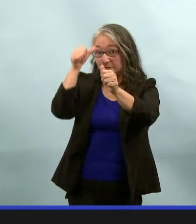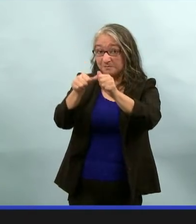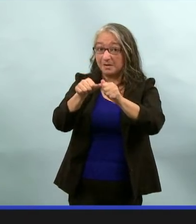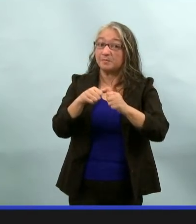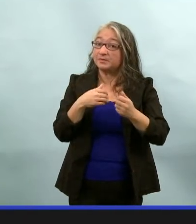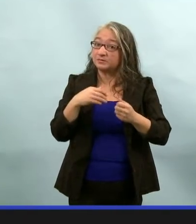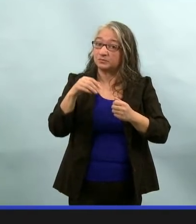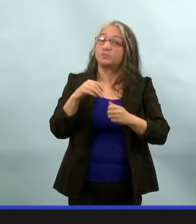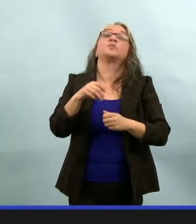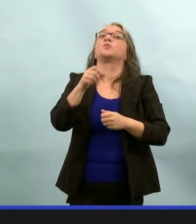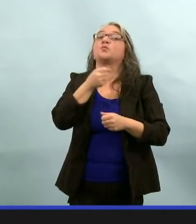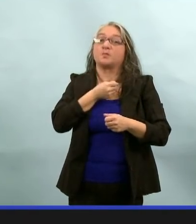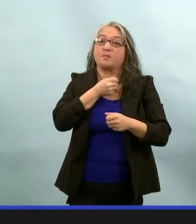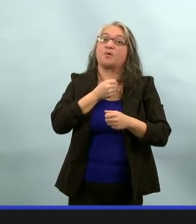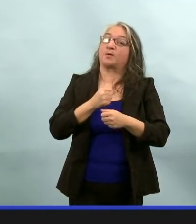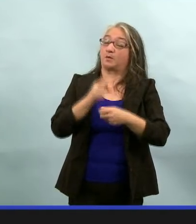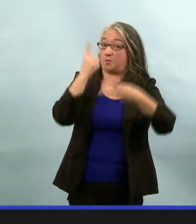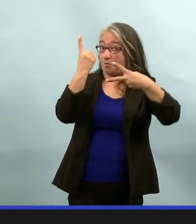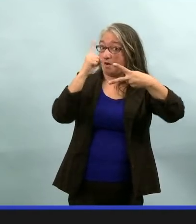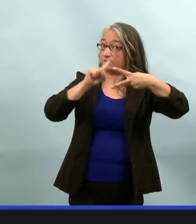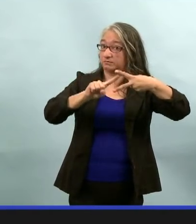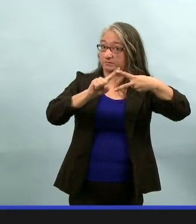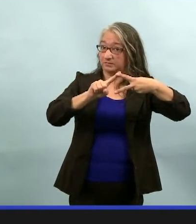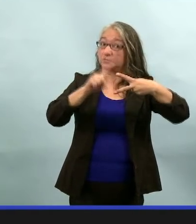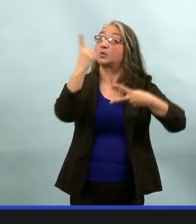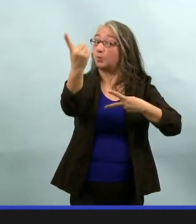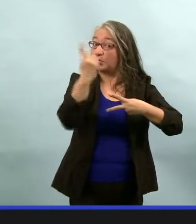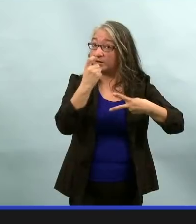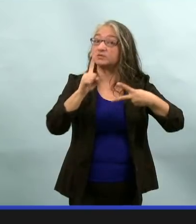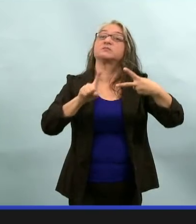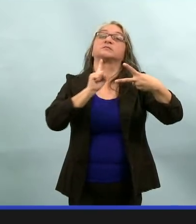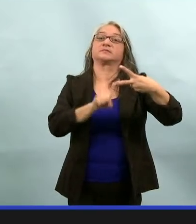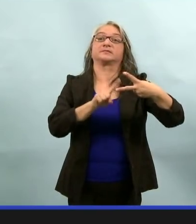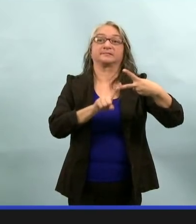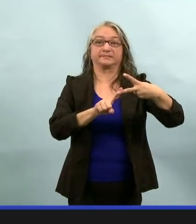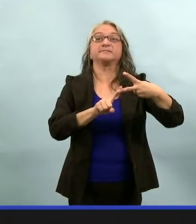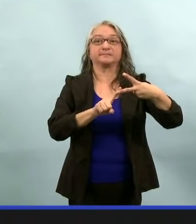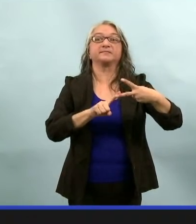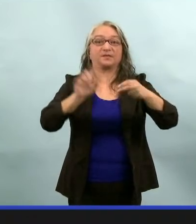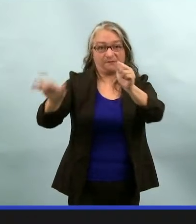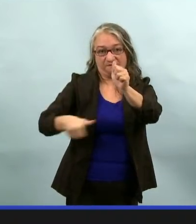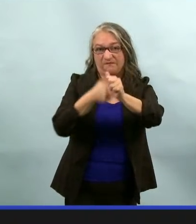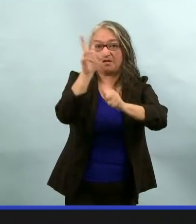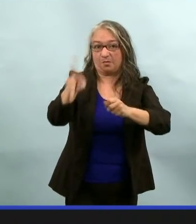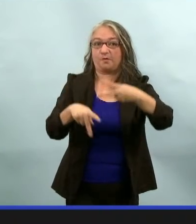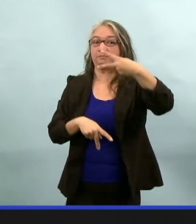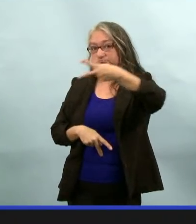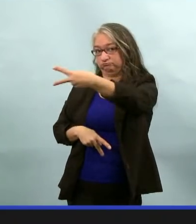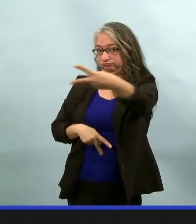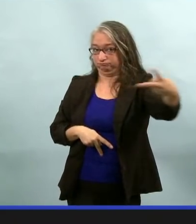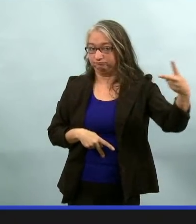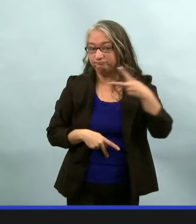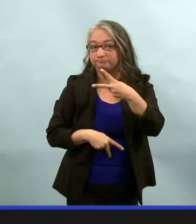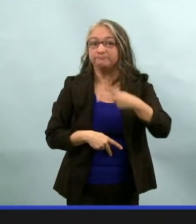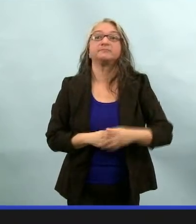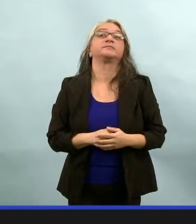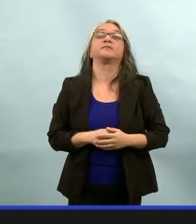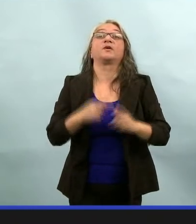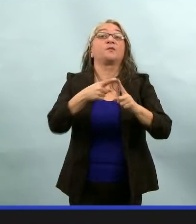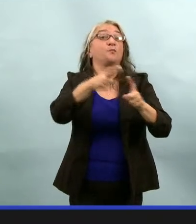preliminary and one follow-up question up first this morning from the winnipeg free press katie